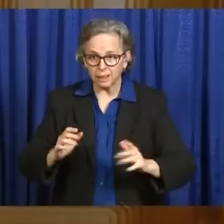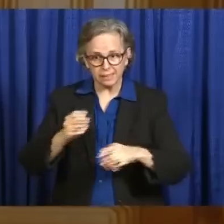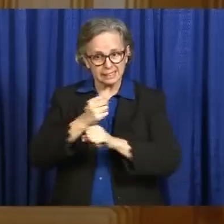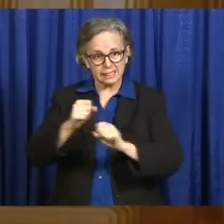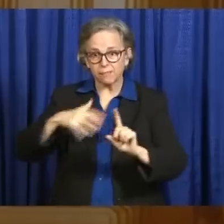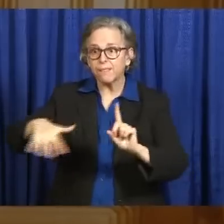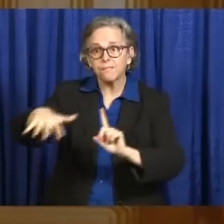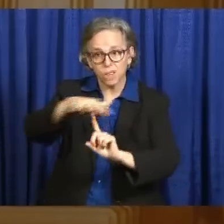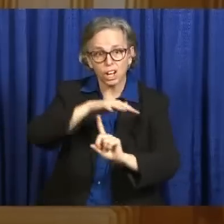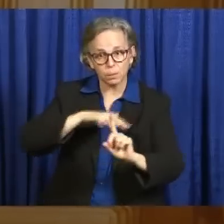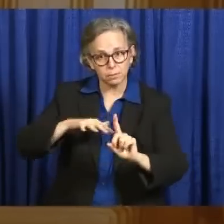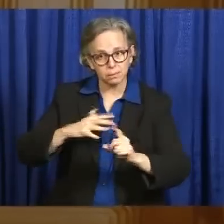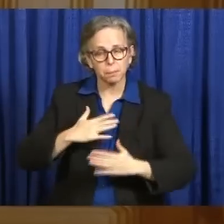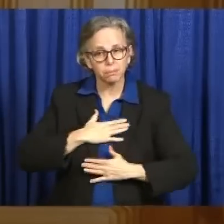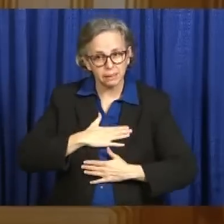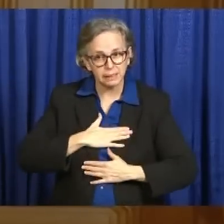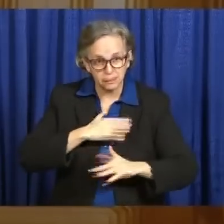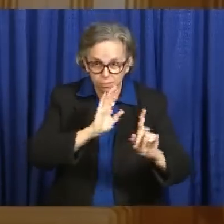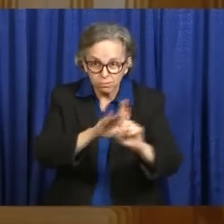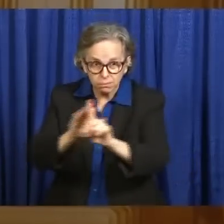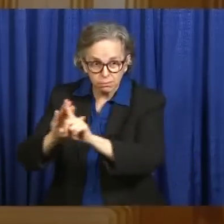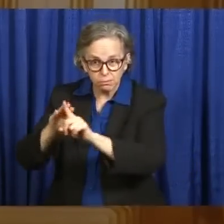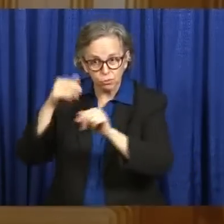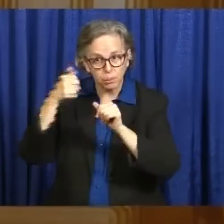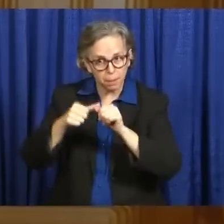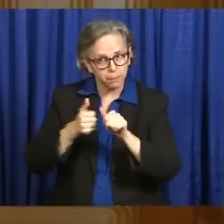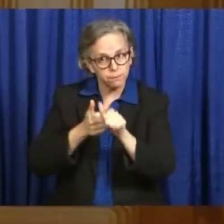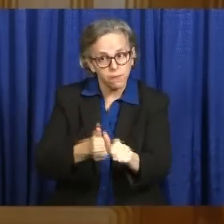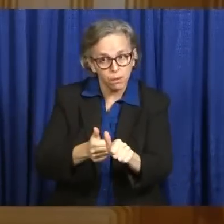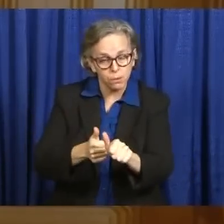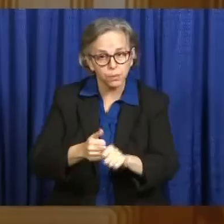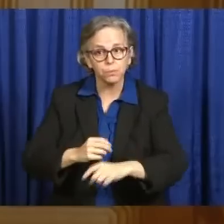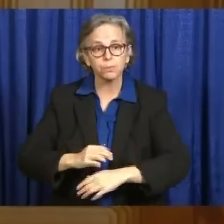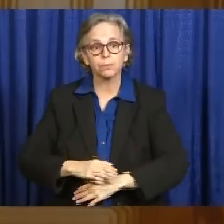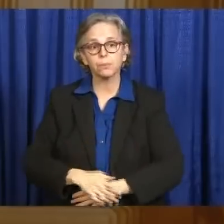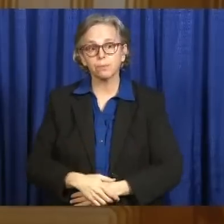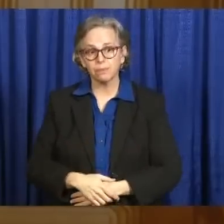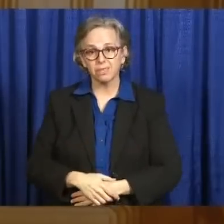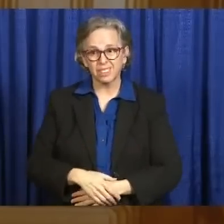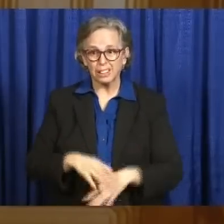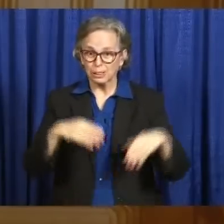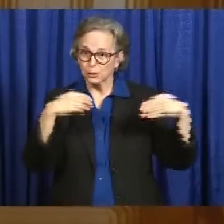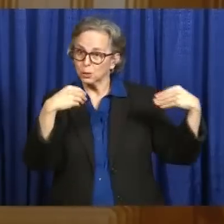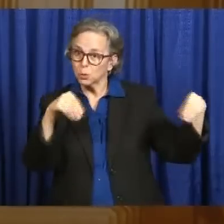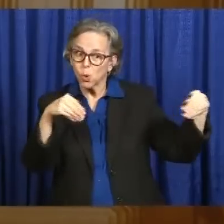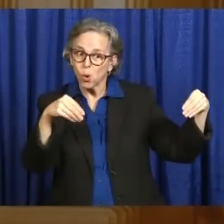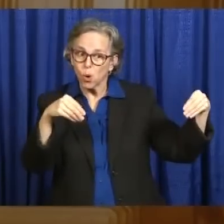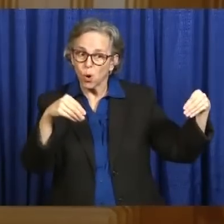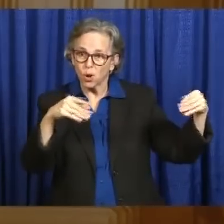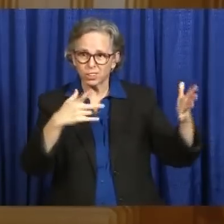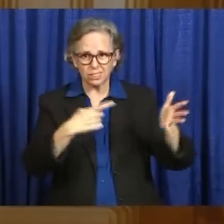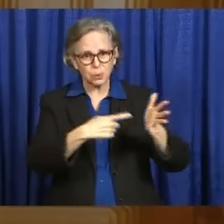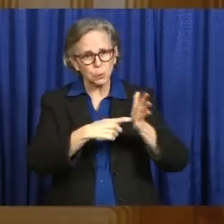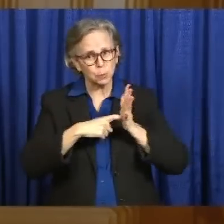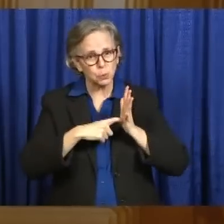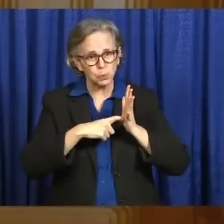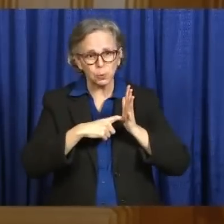AND ONE OF THOSE IS TO THE EMPLOYEES TO MAKE SURE THEY ARE IN A SAFE ENVIRONMENT AND THAT THEY ARE PROTECTED.